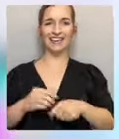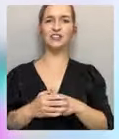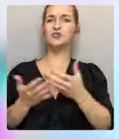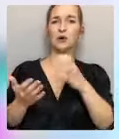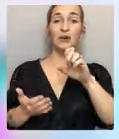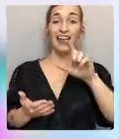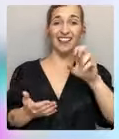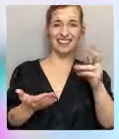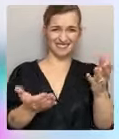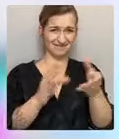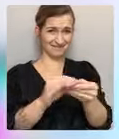So, Ellen, I'd love to hear your take on this.